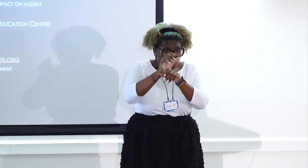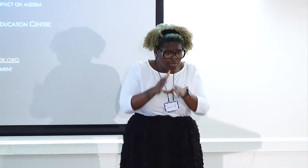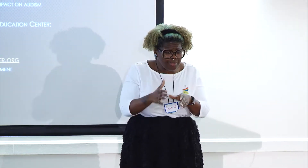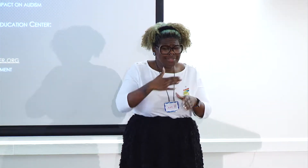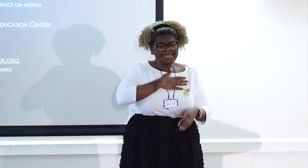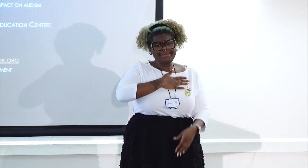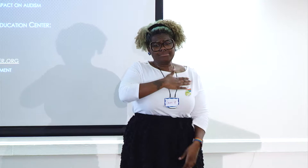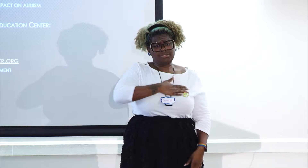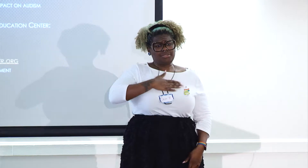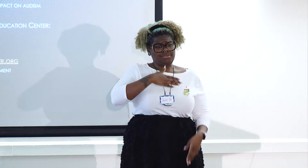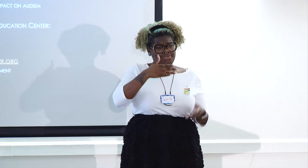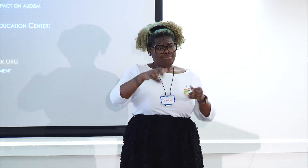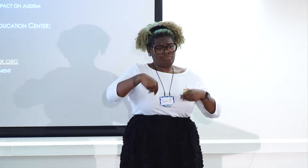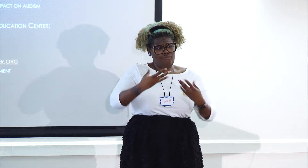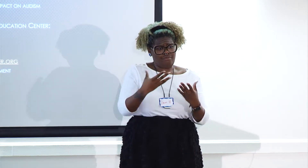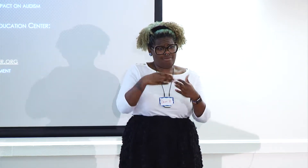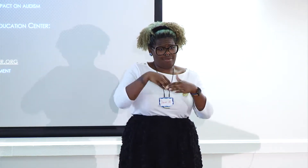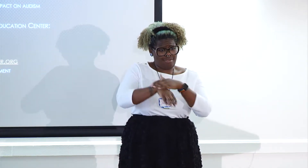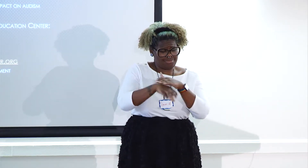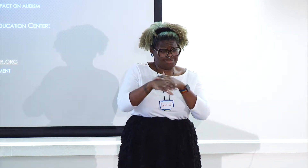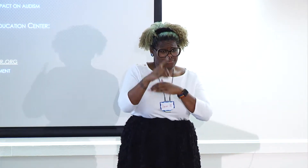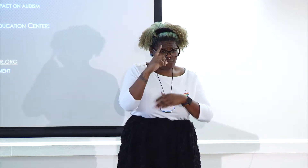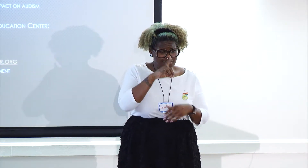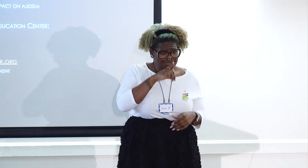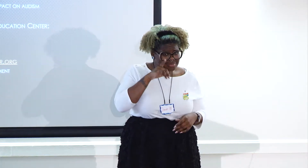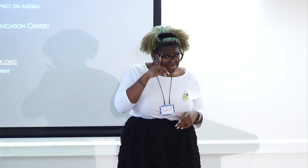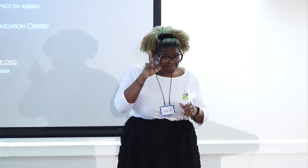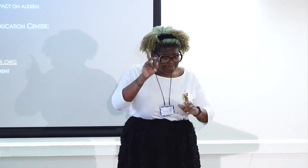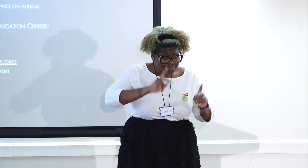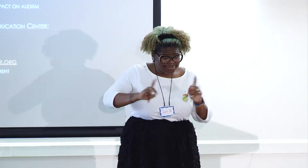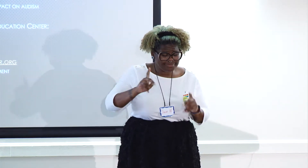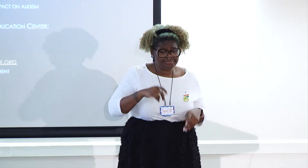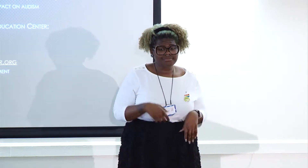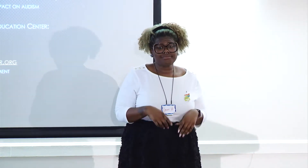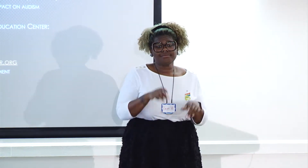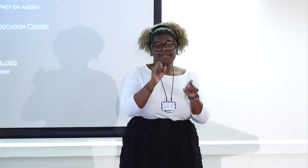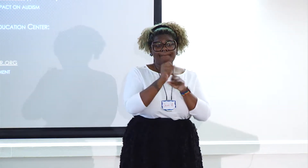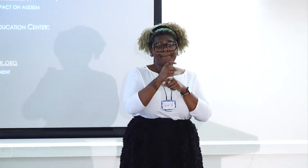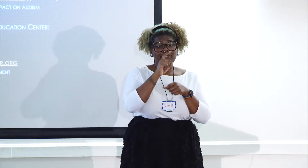like to provide access for deaf individuals,